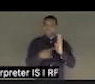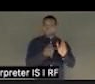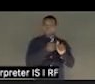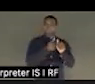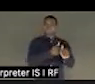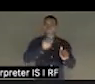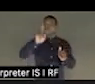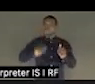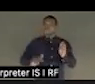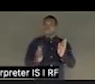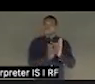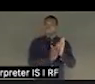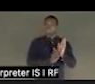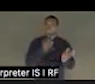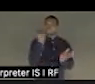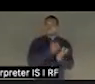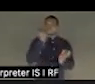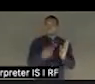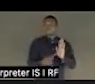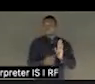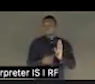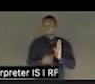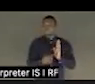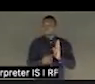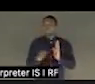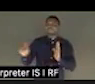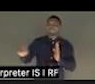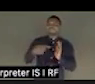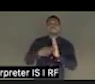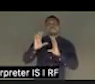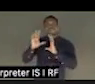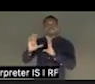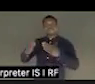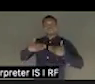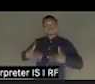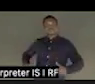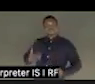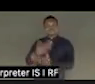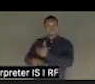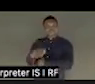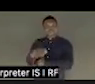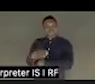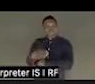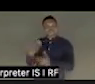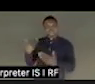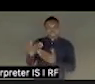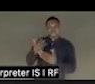At Funka, we have really focused on making sure that the kind of soft recommendations and guidelines and so on that are out